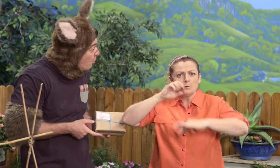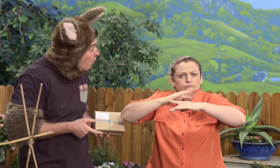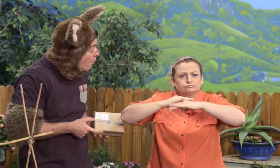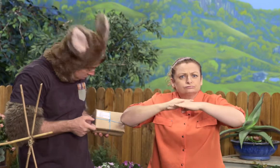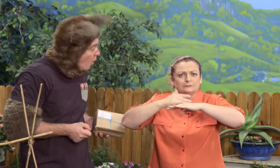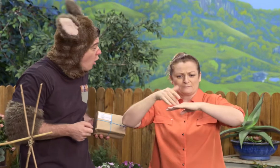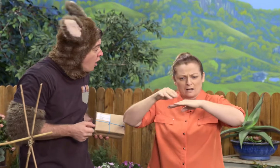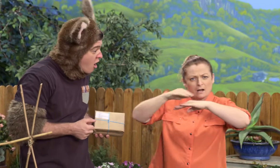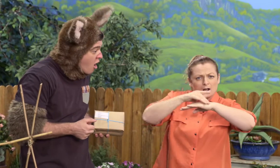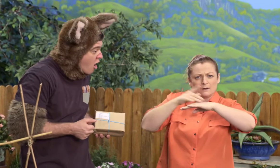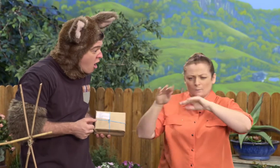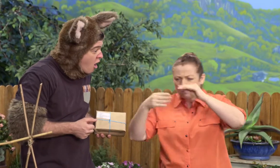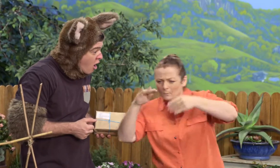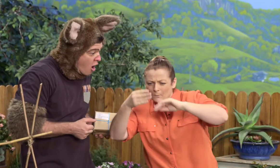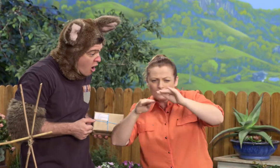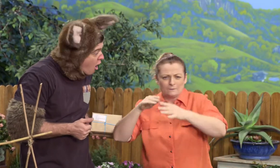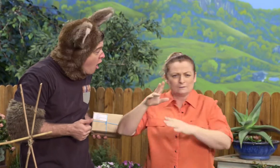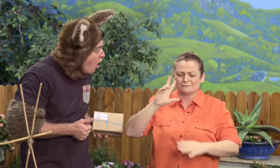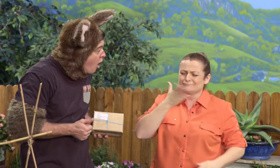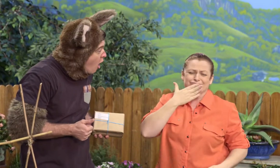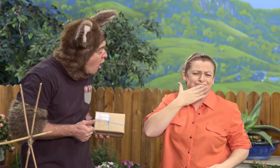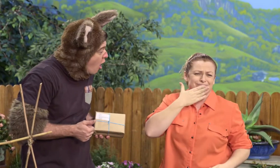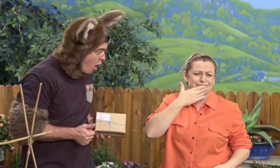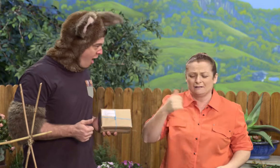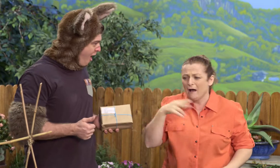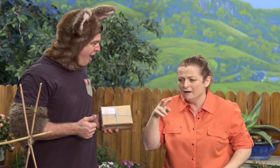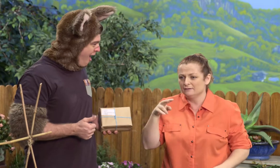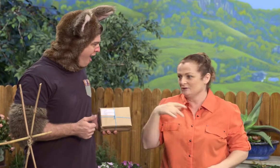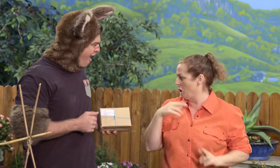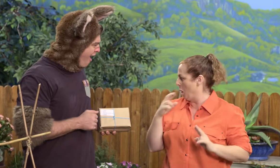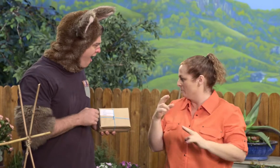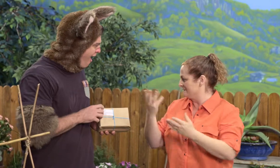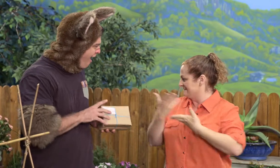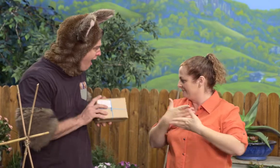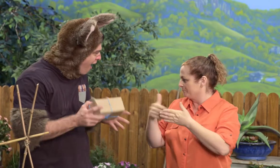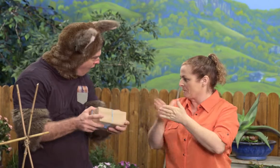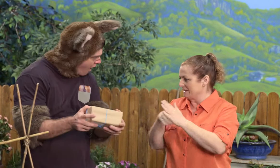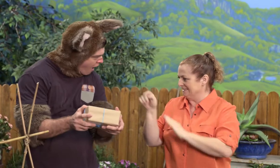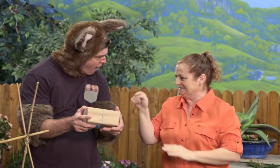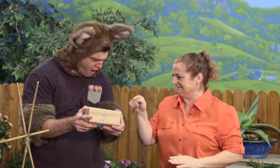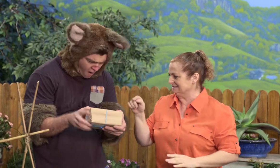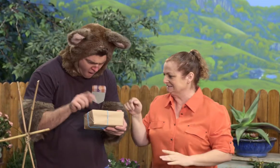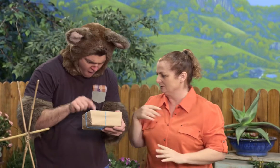She paints by putting paint on the water. Oh! I'm hoping she sent me some of that.